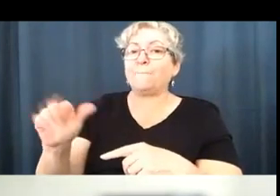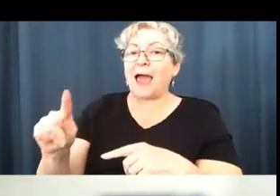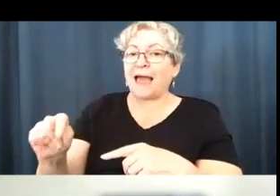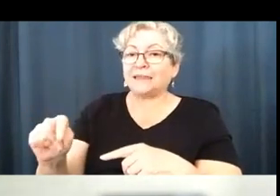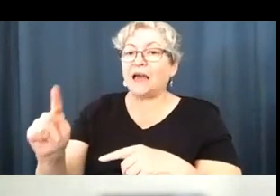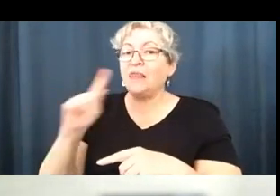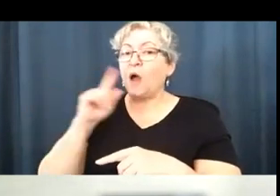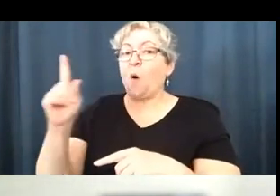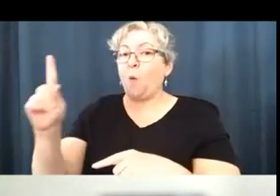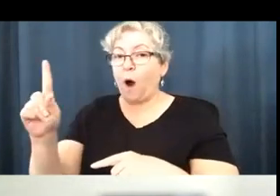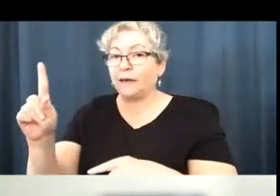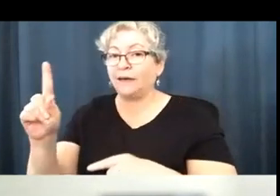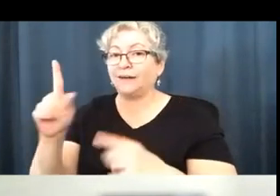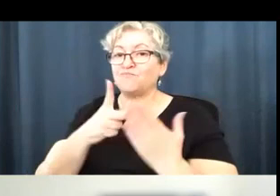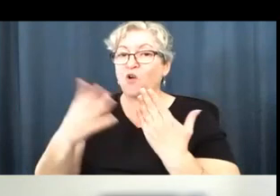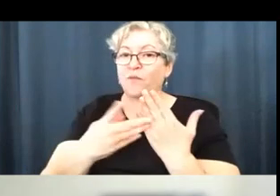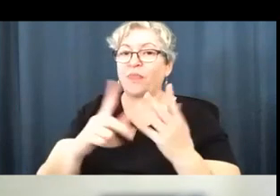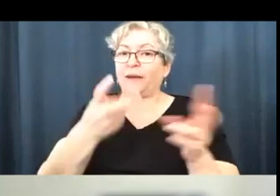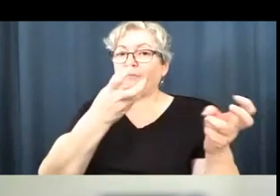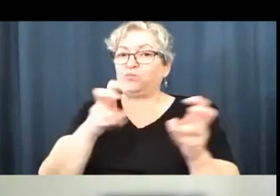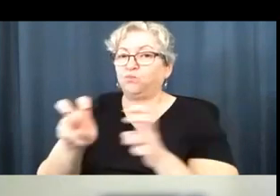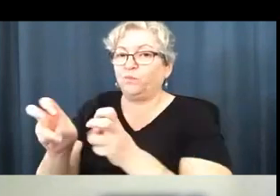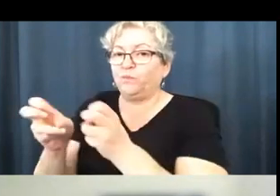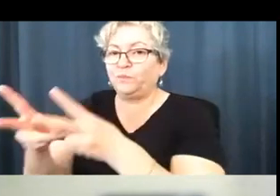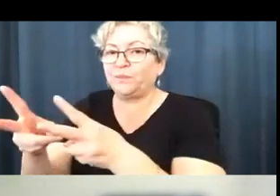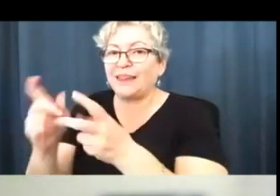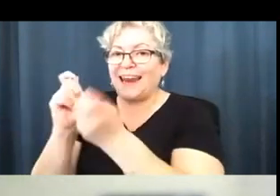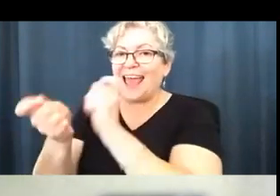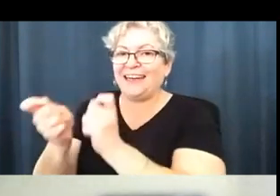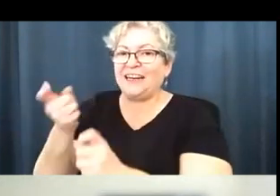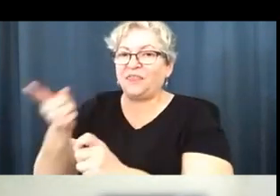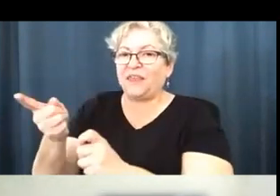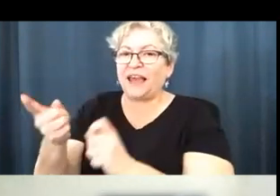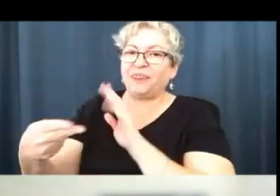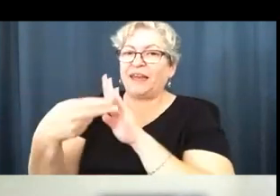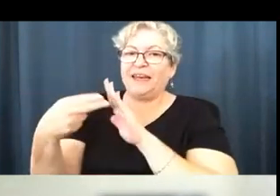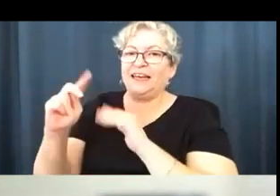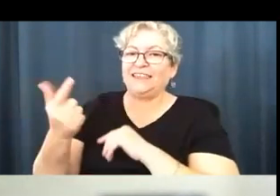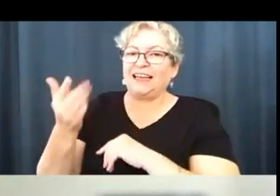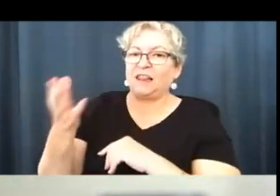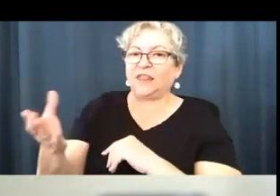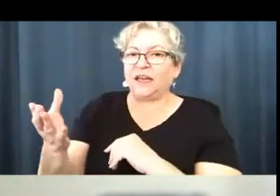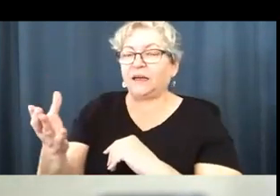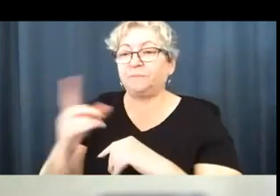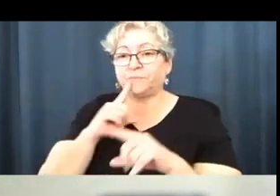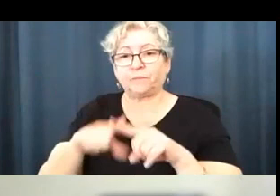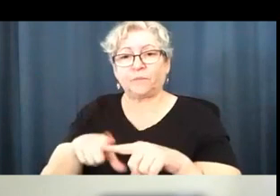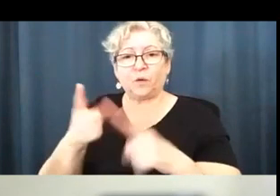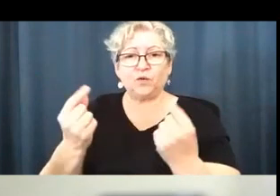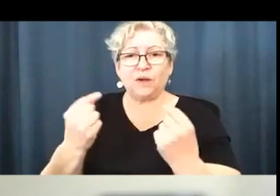into Acrobat and edit the PDF there and tag it there. And depending on what you do, you can have different experiences.